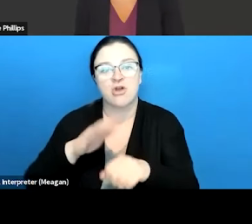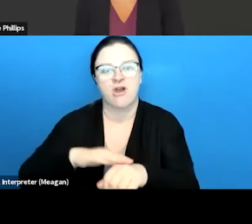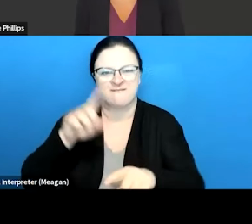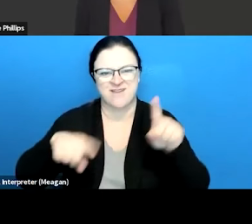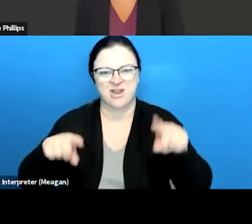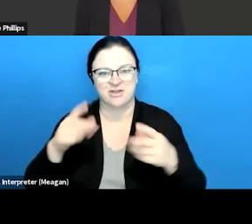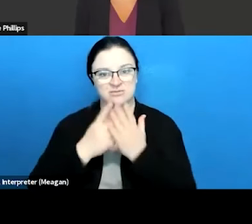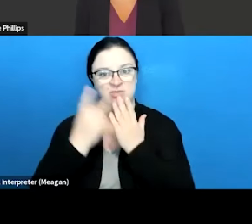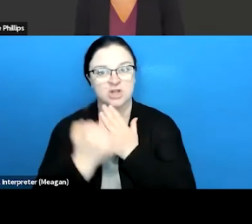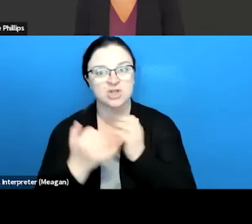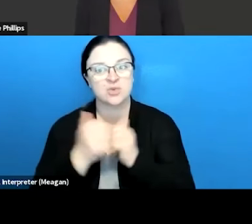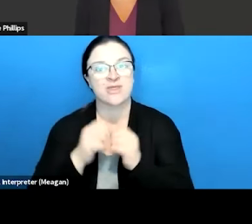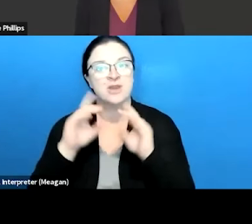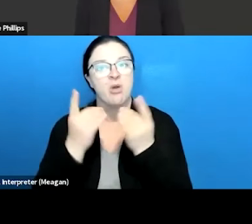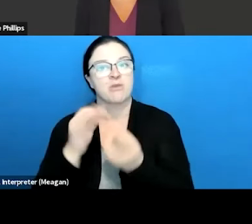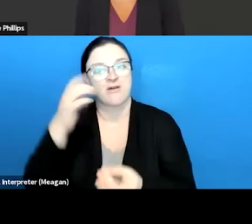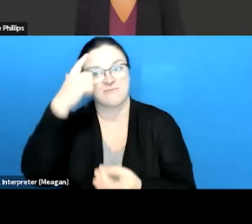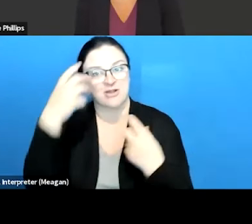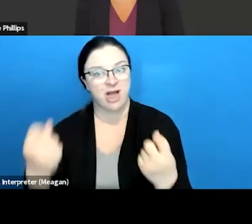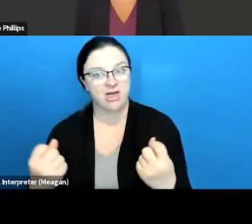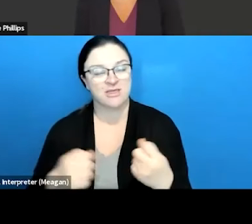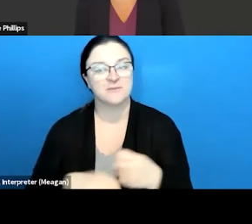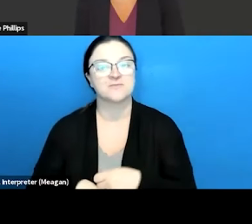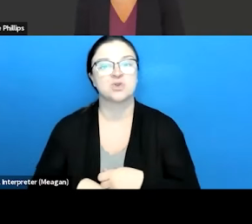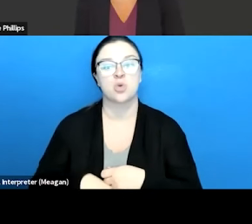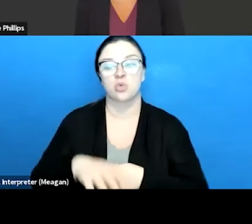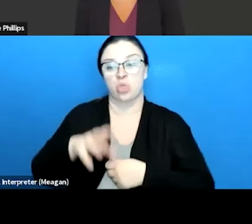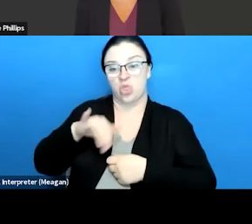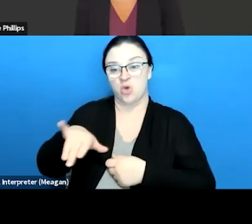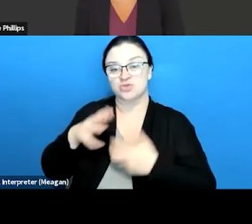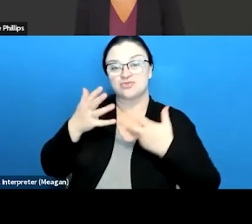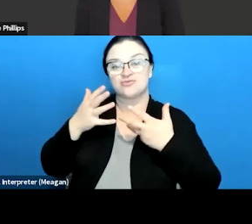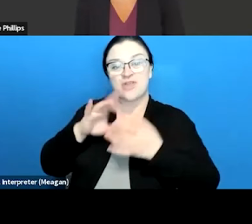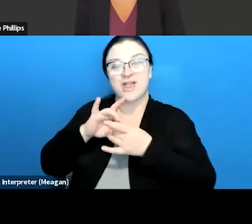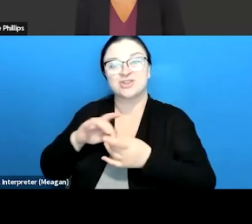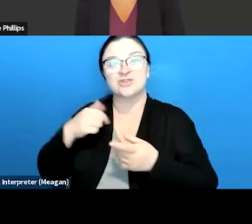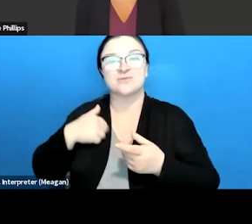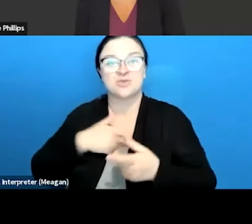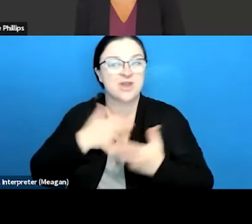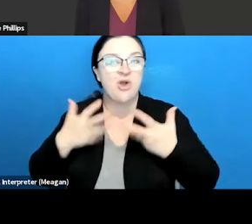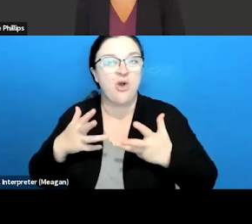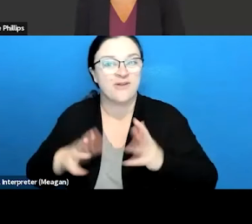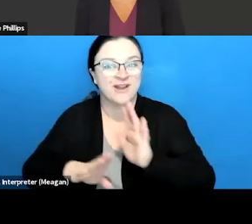with the Department of Mental Health. So, those relationships had been established and that helped us to really be able